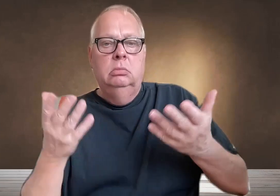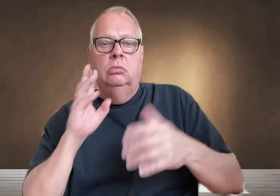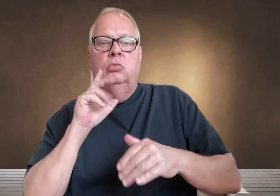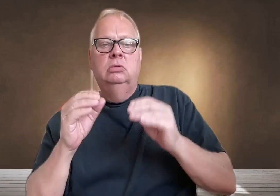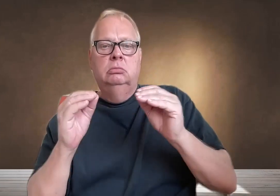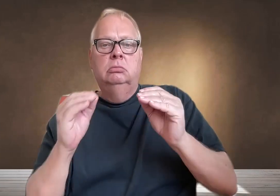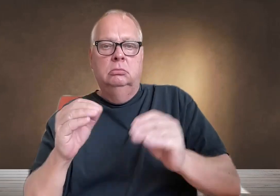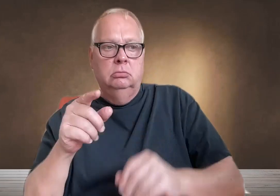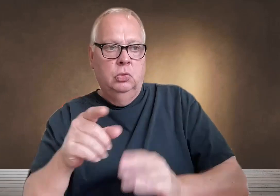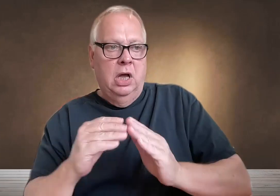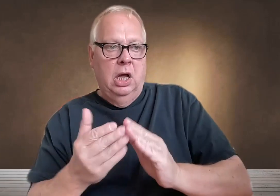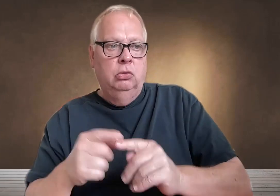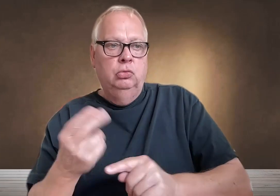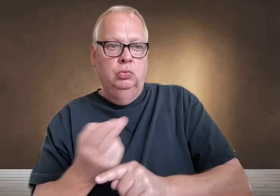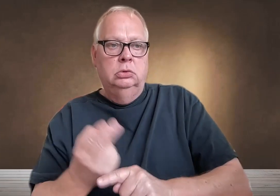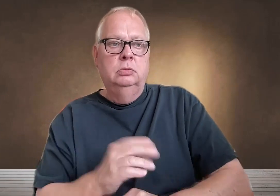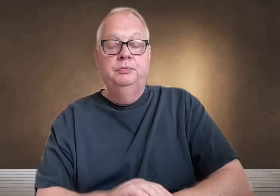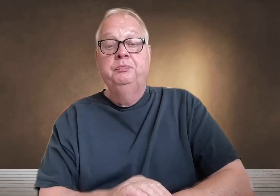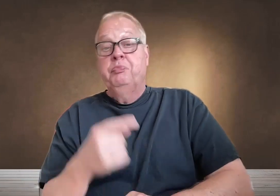She will teach us how to use CPR for an emergency.